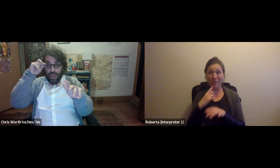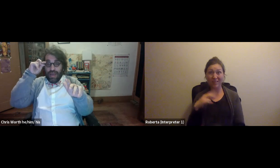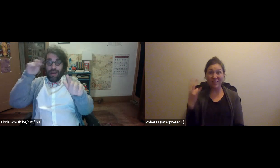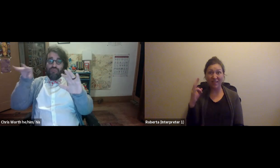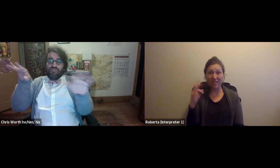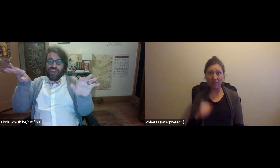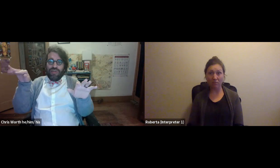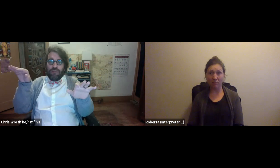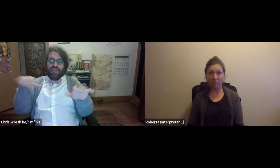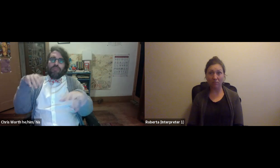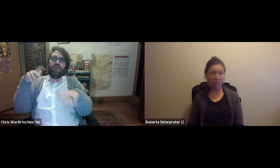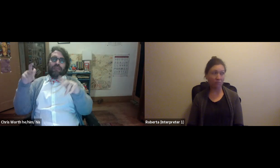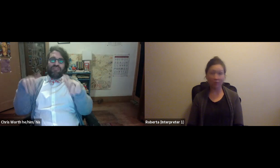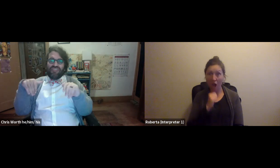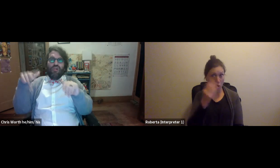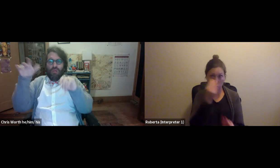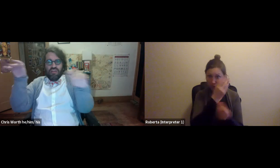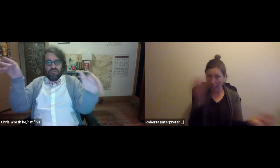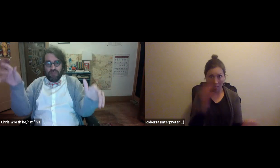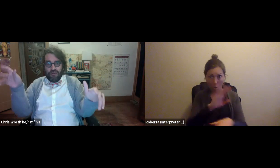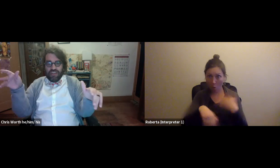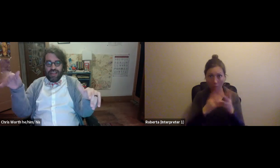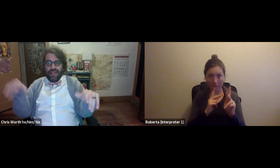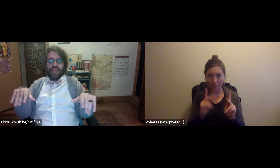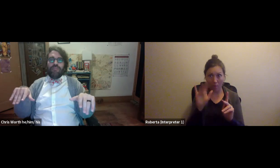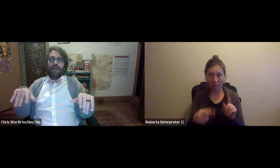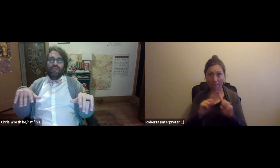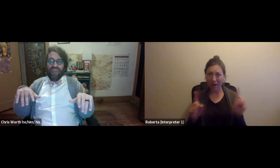Now I don't share that with everyone, I'm still very sensitive about that.